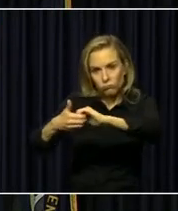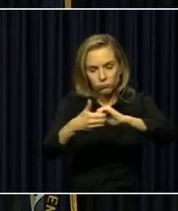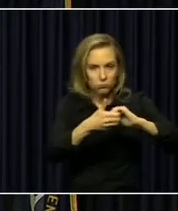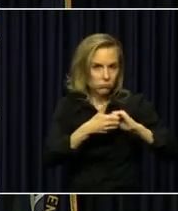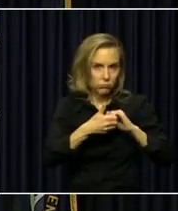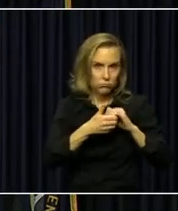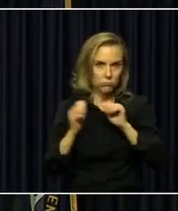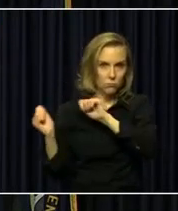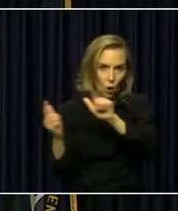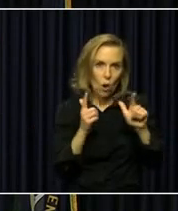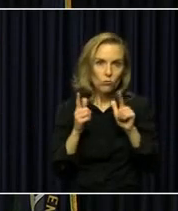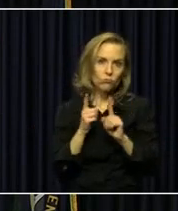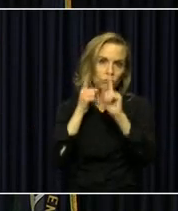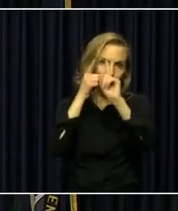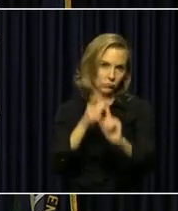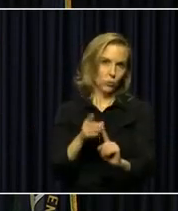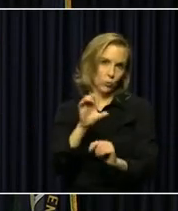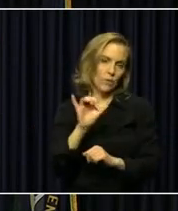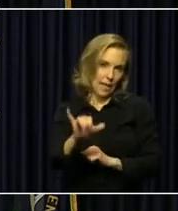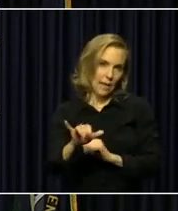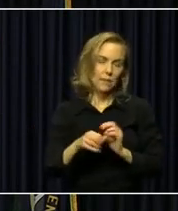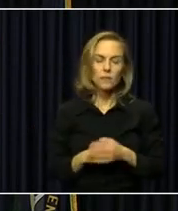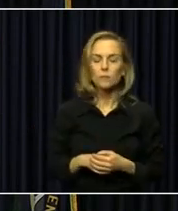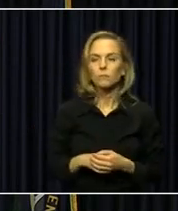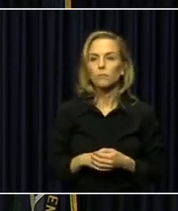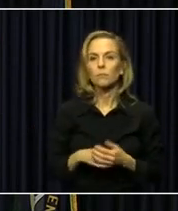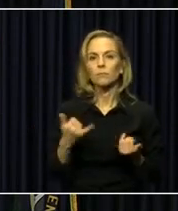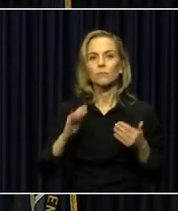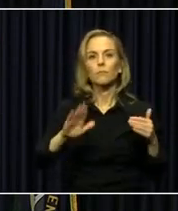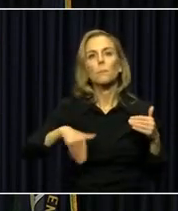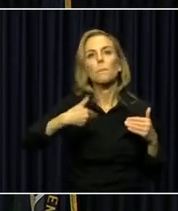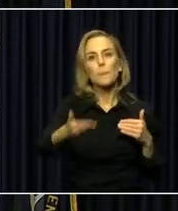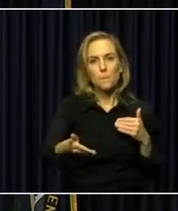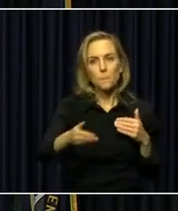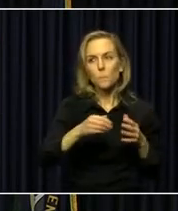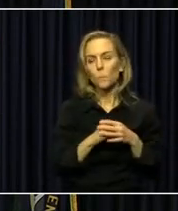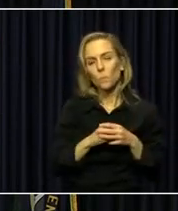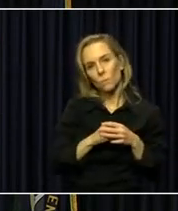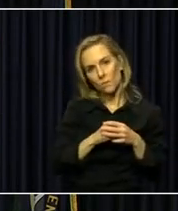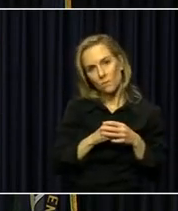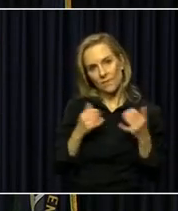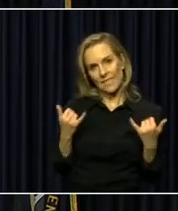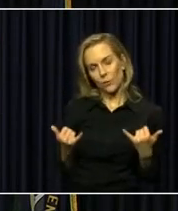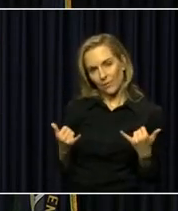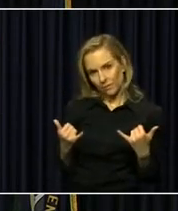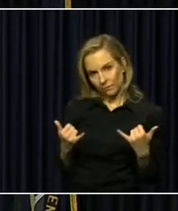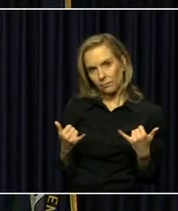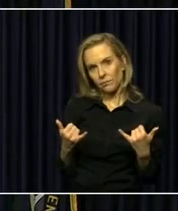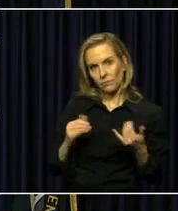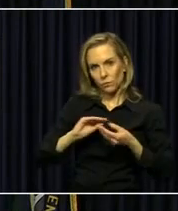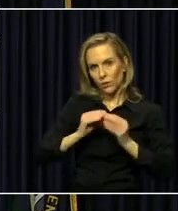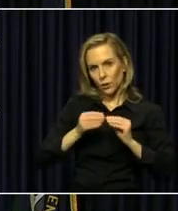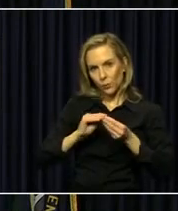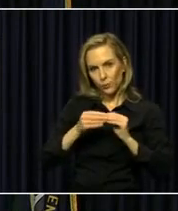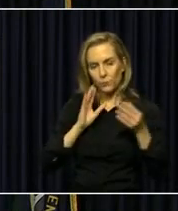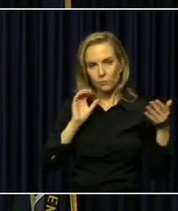WHICH OUR STATE LAB DOES, ABOUT 12 HOURS, GRAVITY THAT DOES ABOUT 48 HOURS BY THE TIME ALL